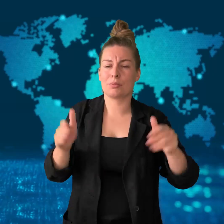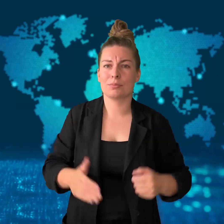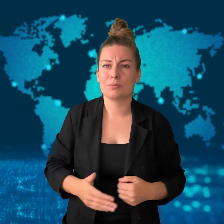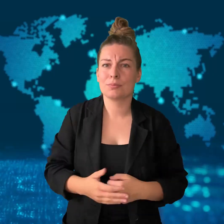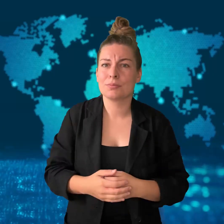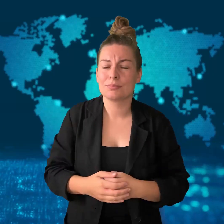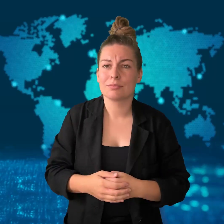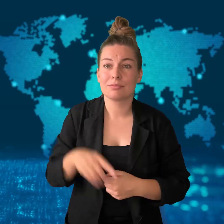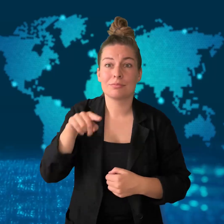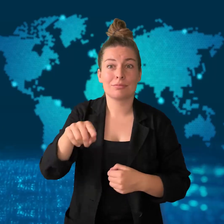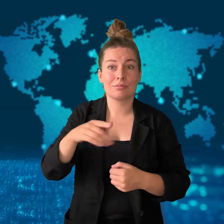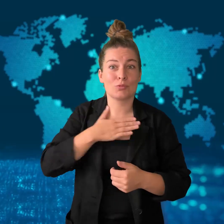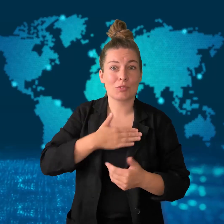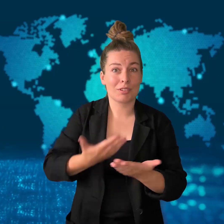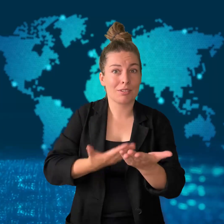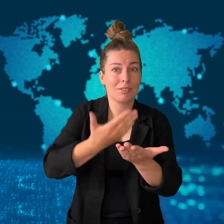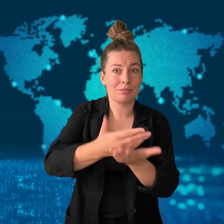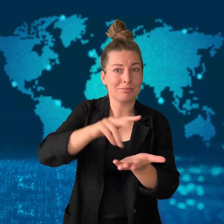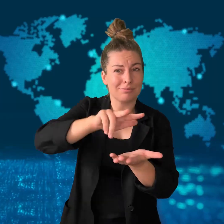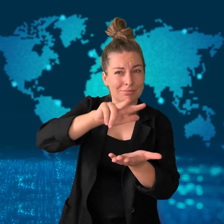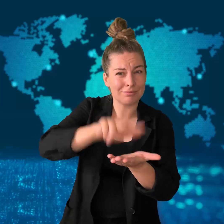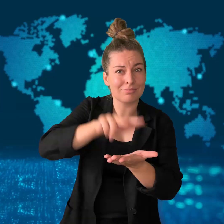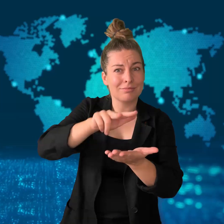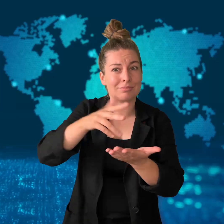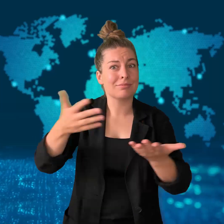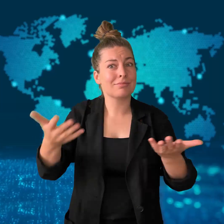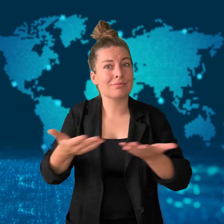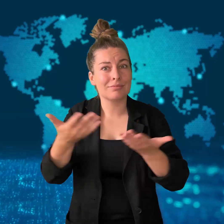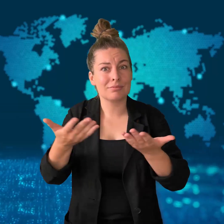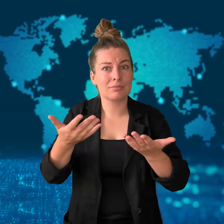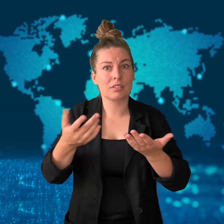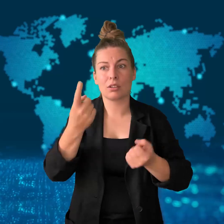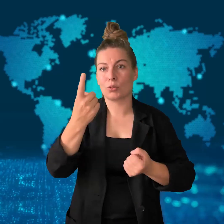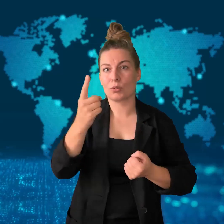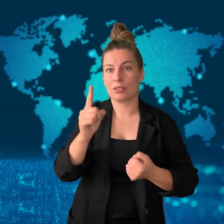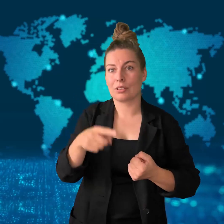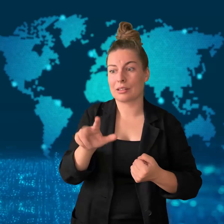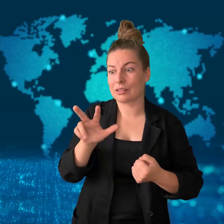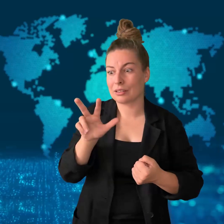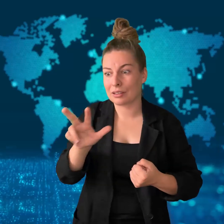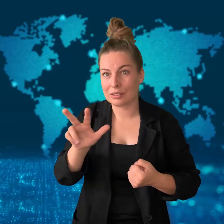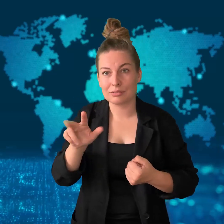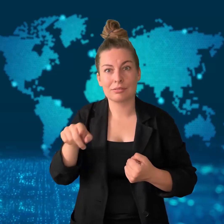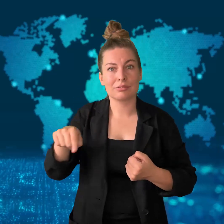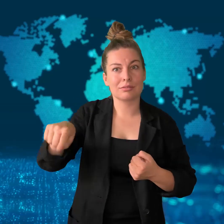When the law is put into place, one-third of